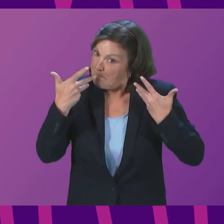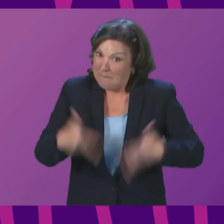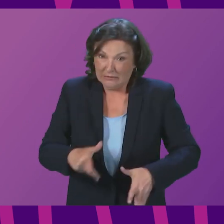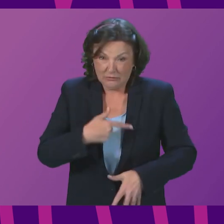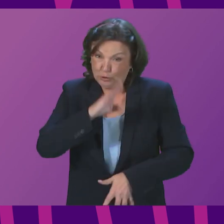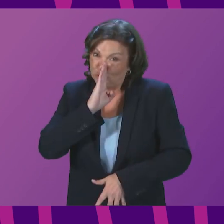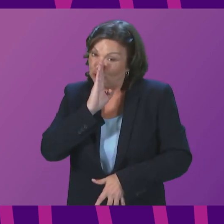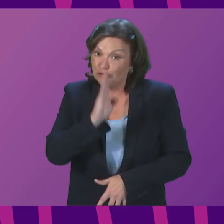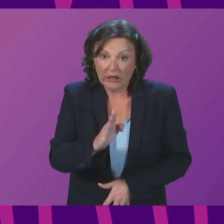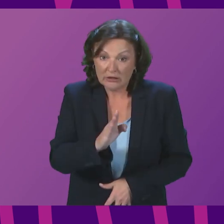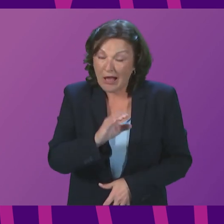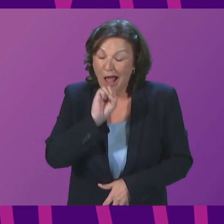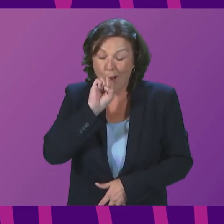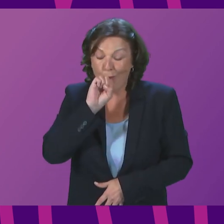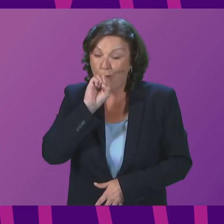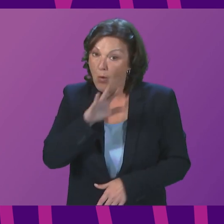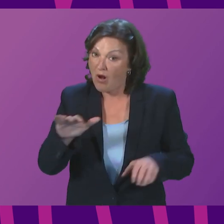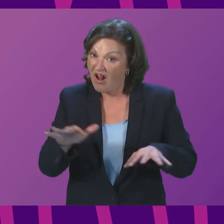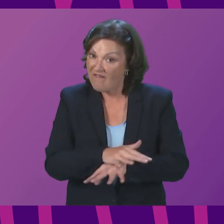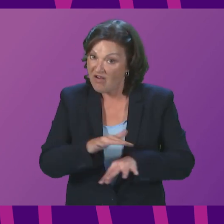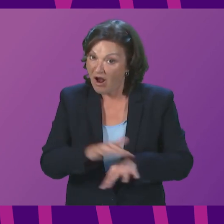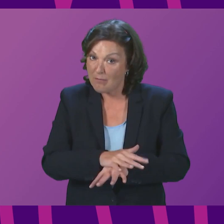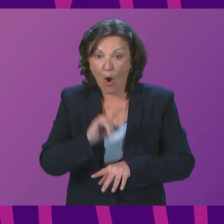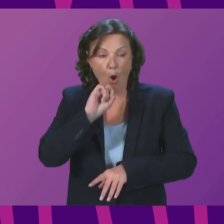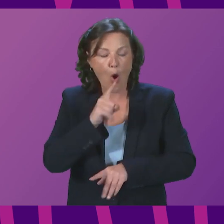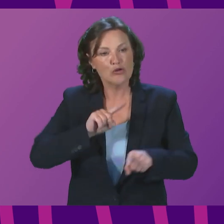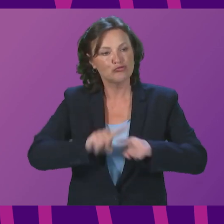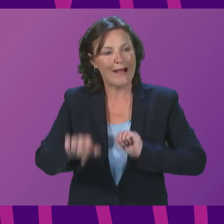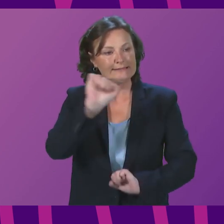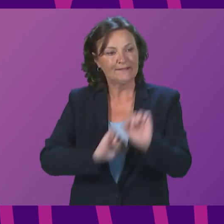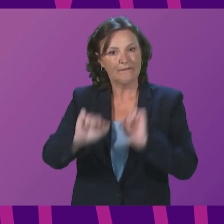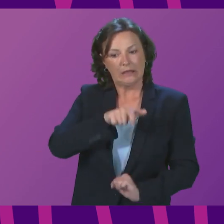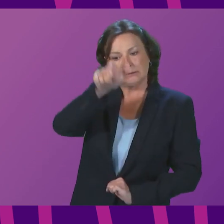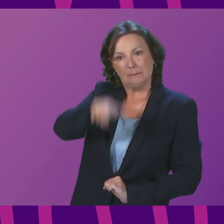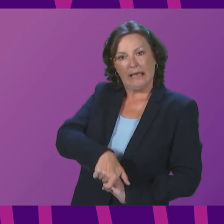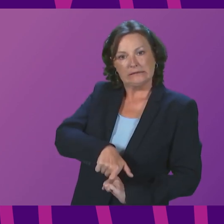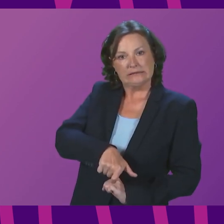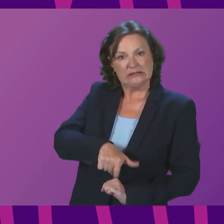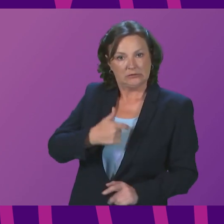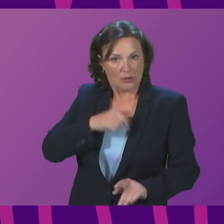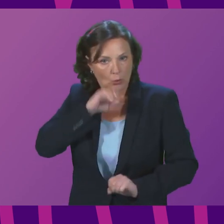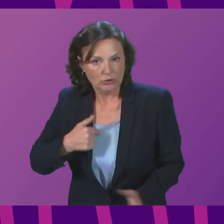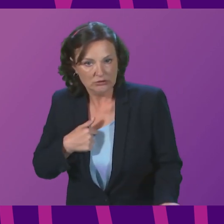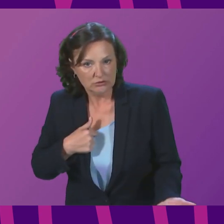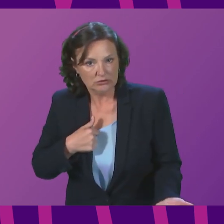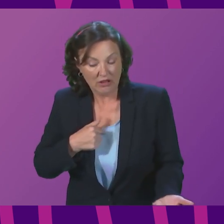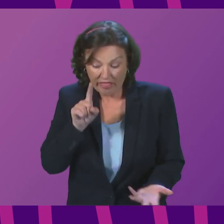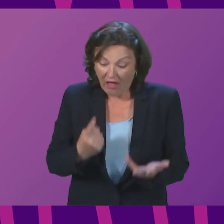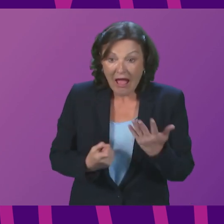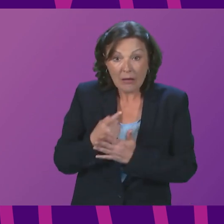clear that I would not brush things under the carpet or be defensive when it came to reflecting on and facing up to changes.